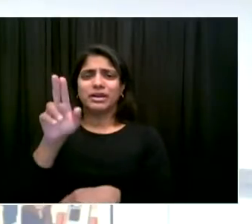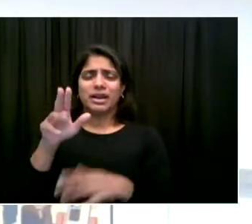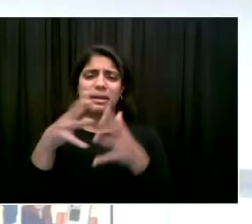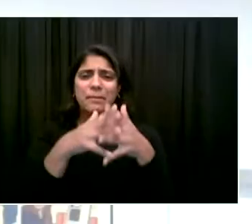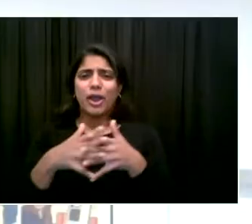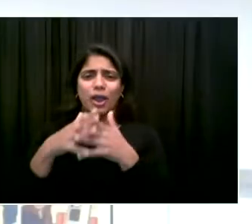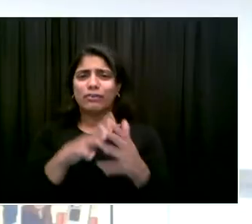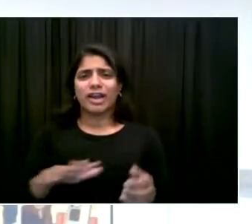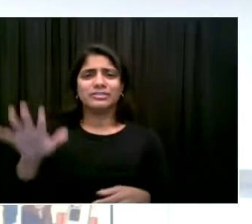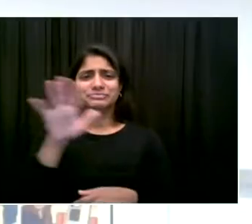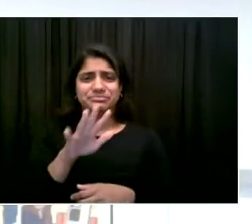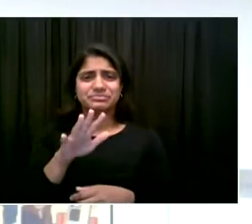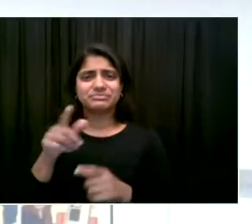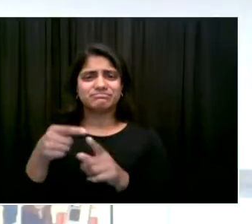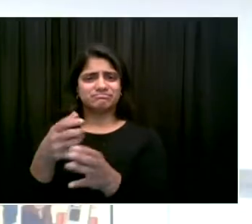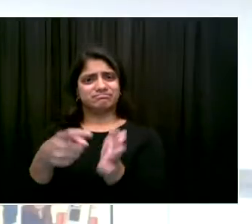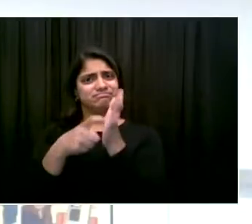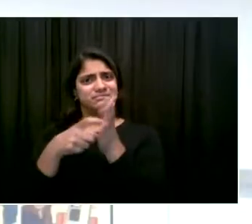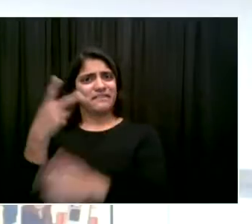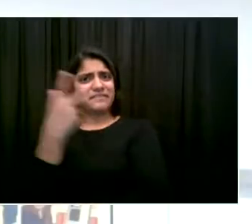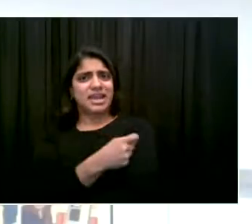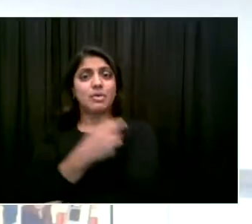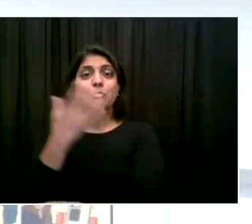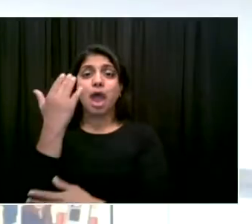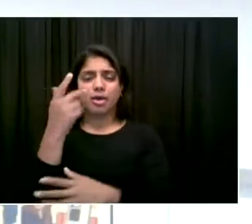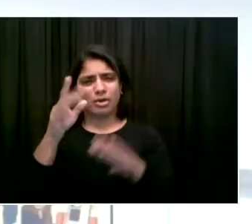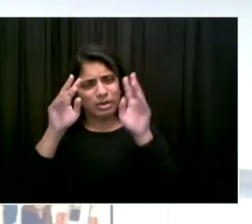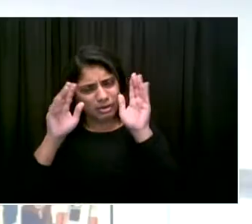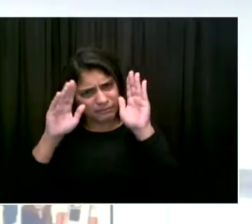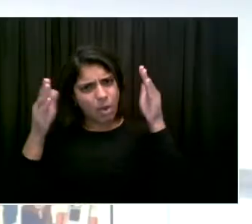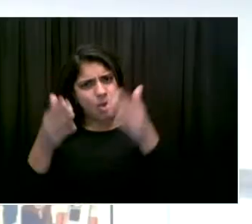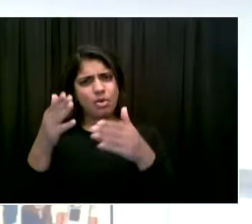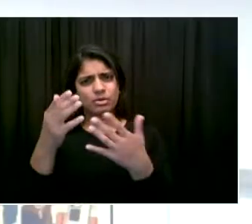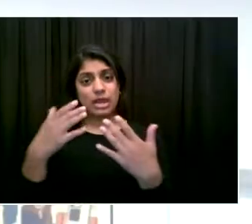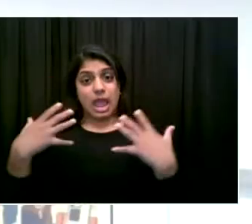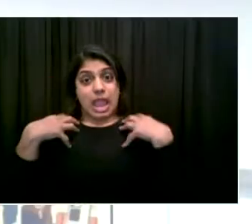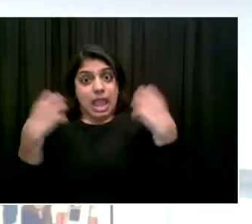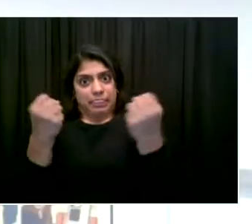REQUIREMENT, NECESSARY PROTECTING